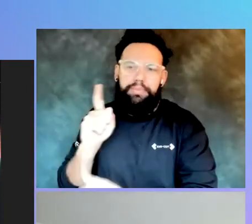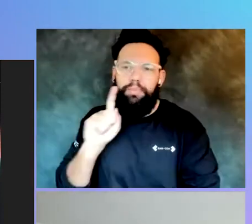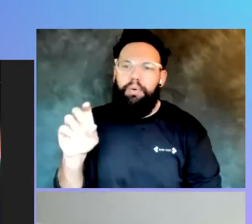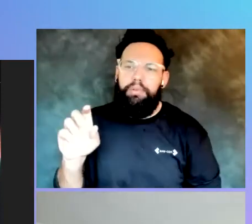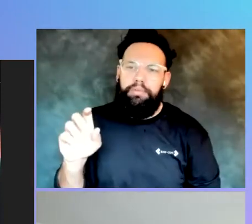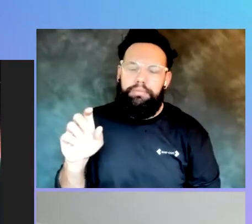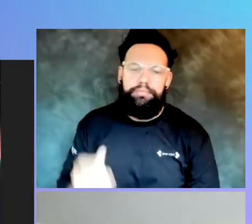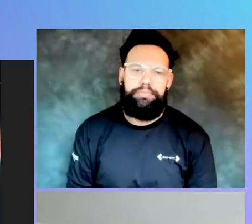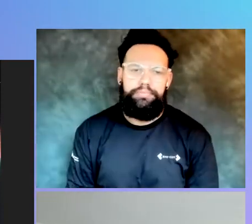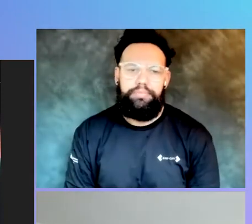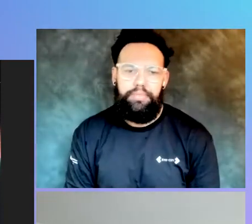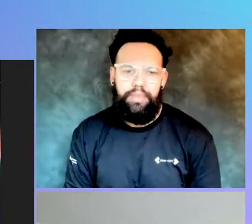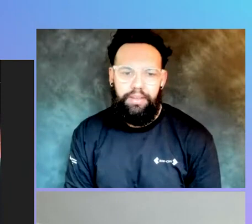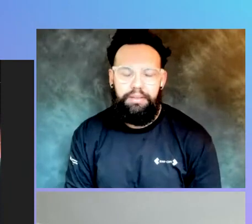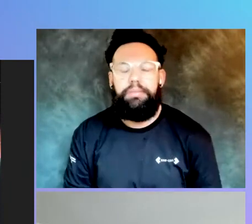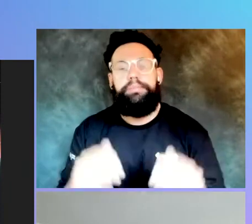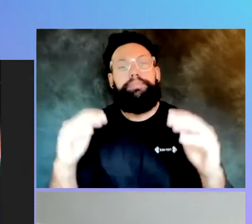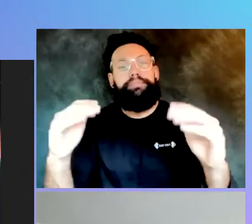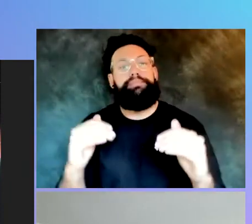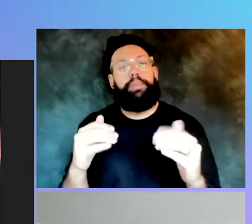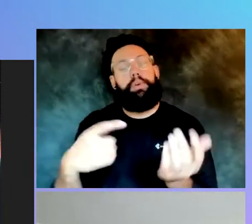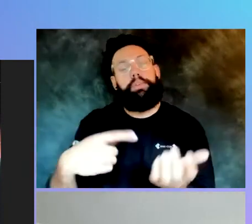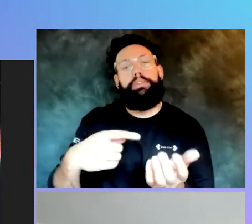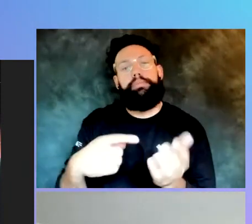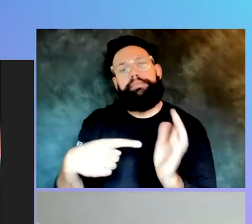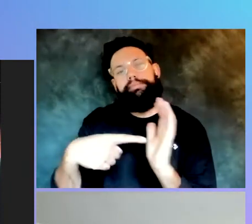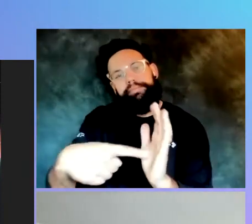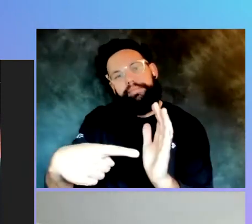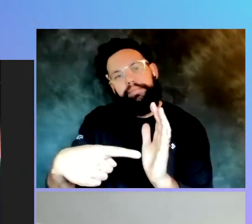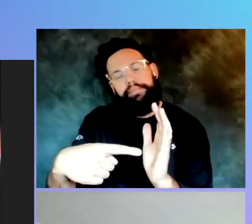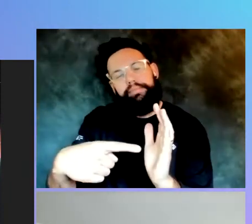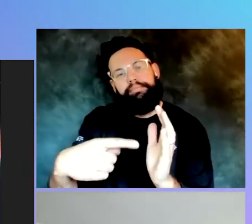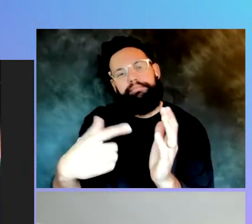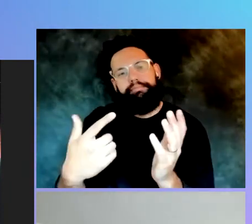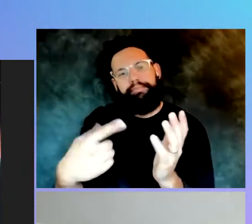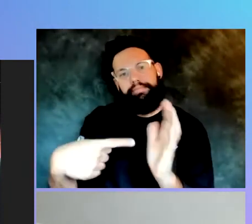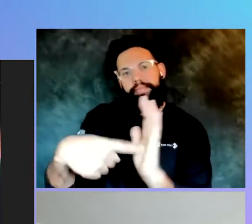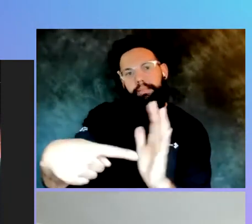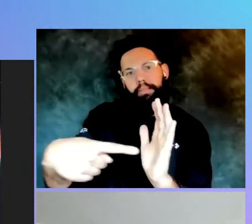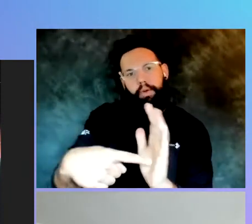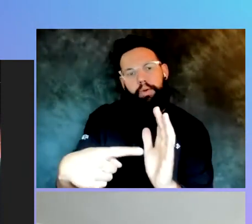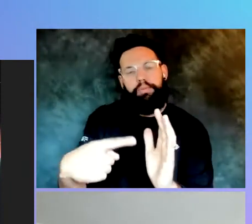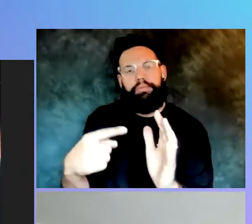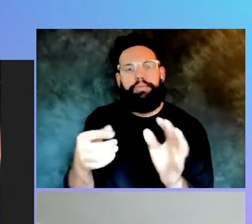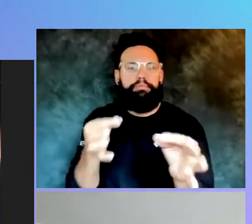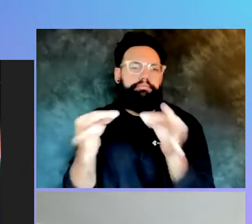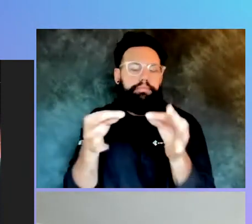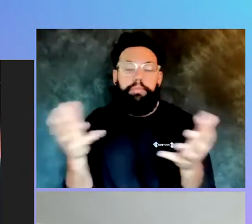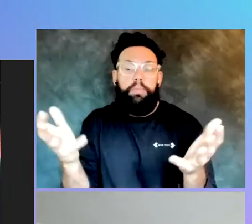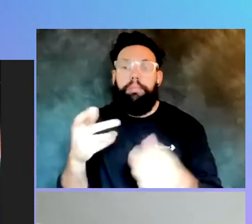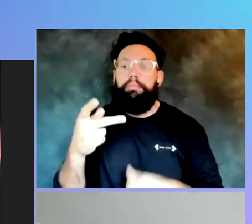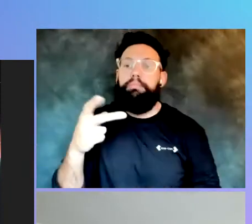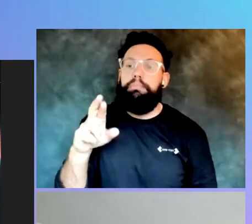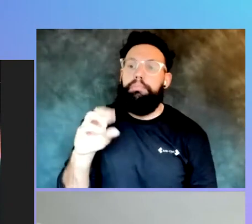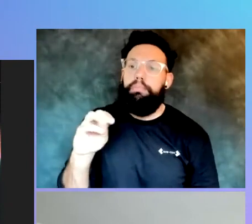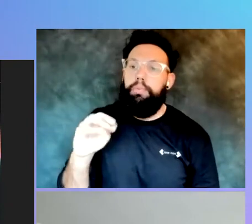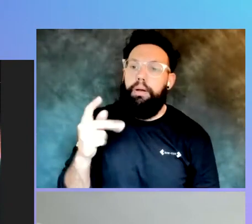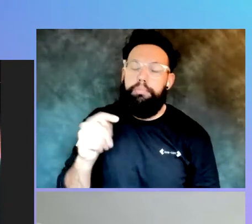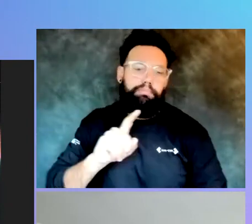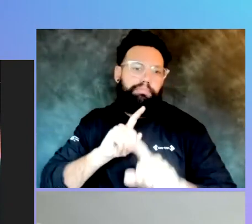demo that demonstrates the effectiveness of prompt engineering. This demo will